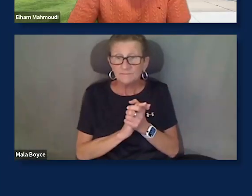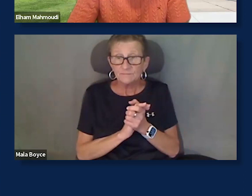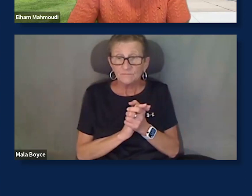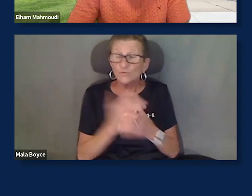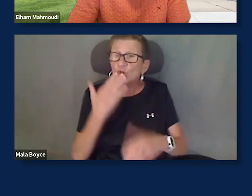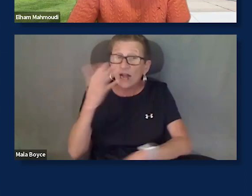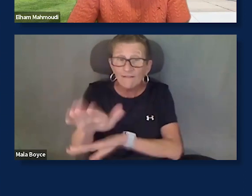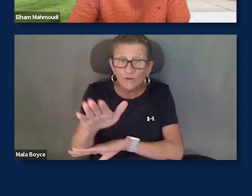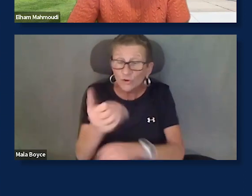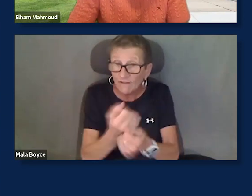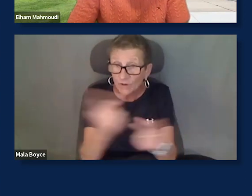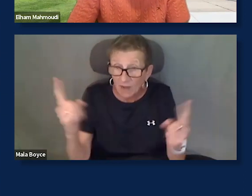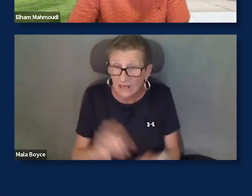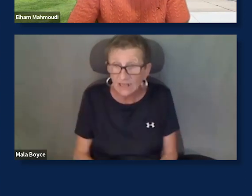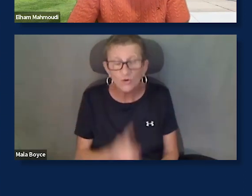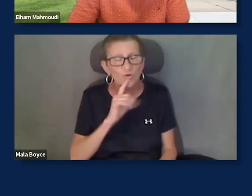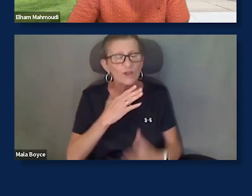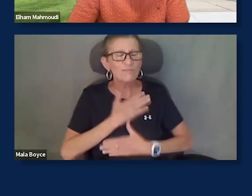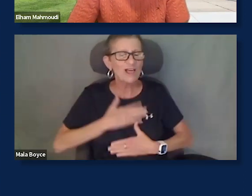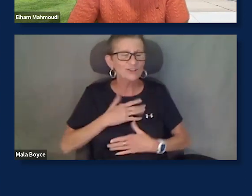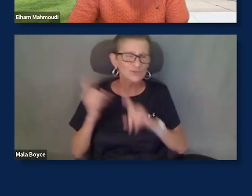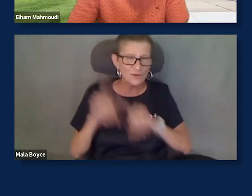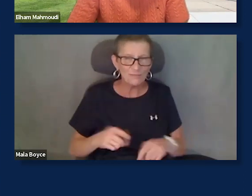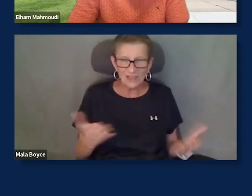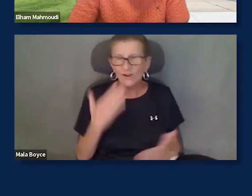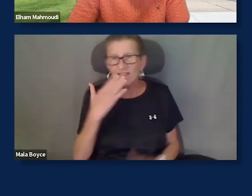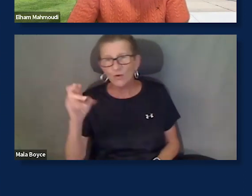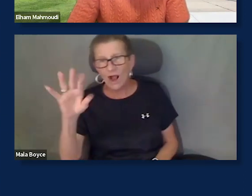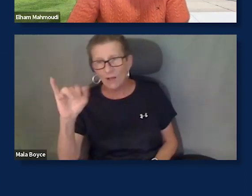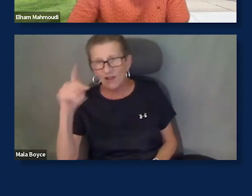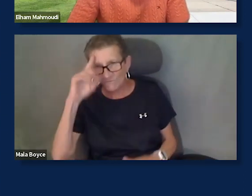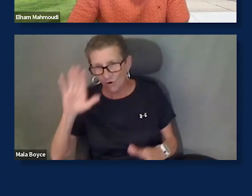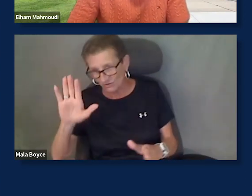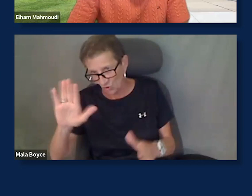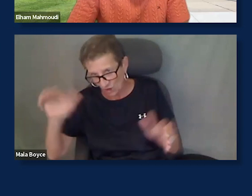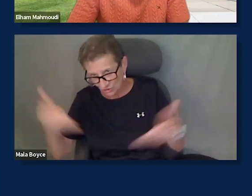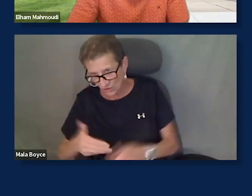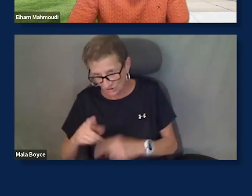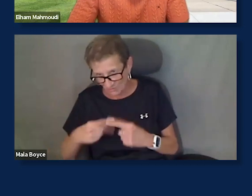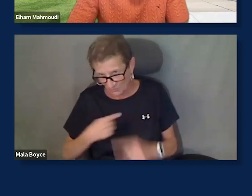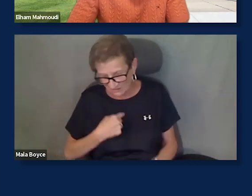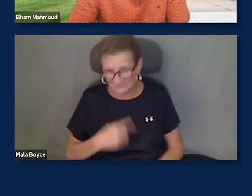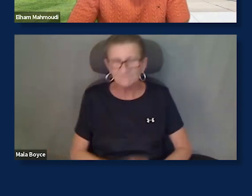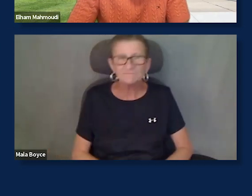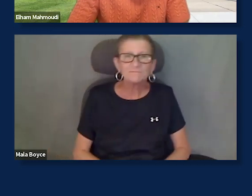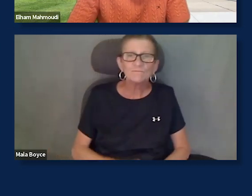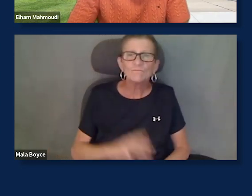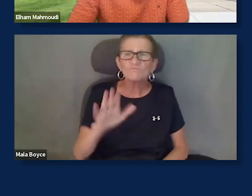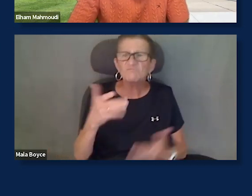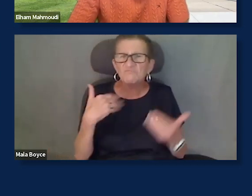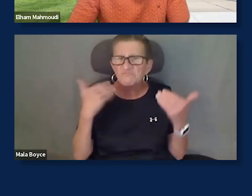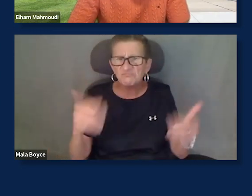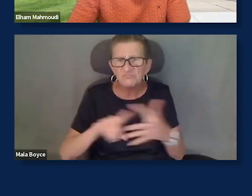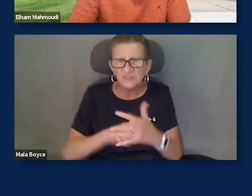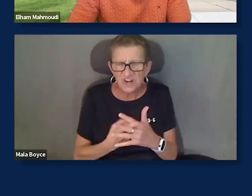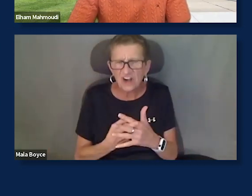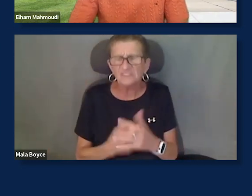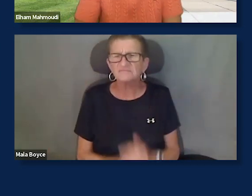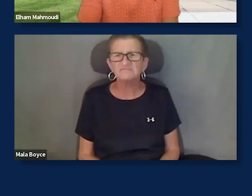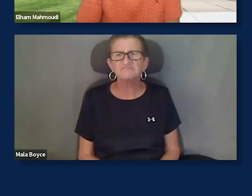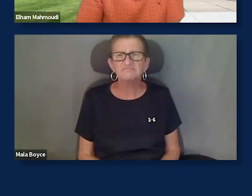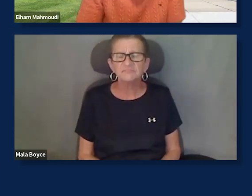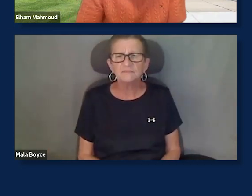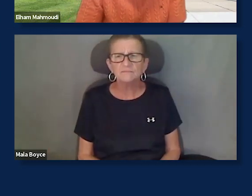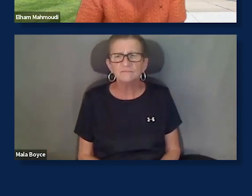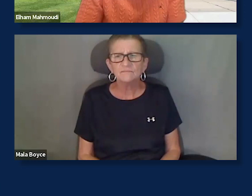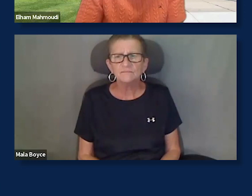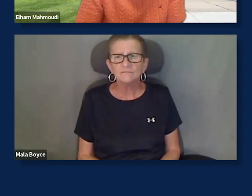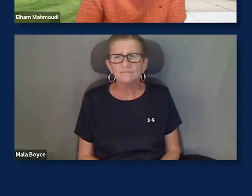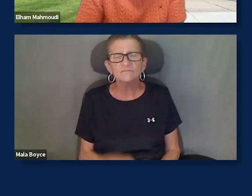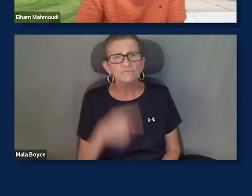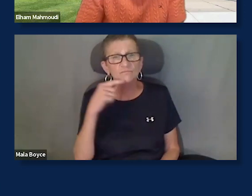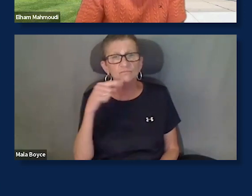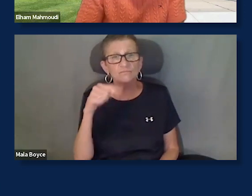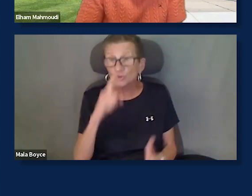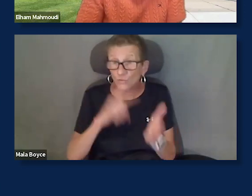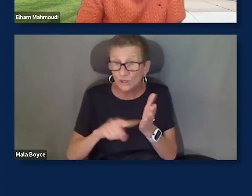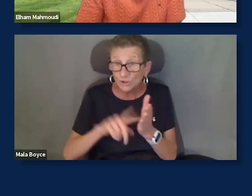So, good afternoon, everyone. It's a pleasure to be here. Thank you, Robyn for the introduction. Let's just start without further ado.